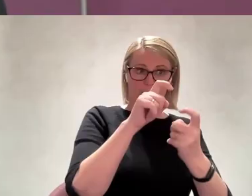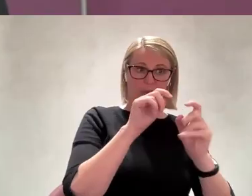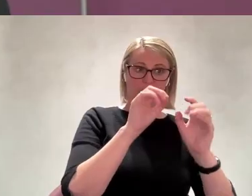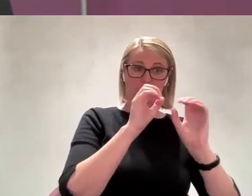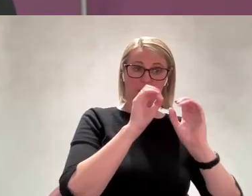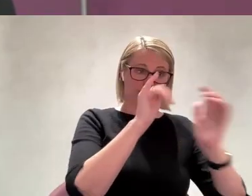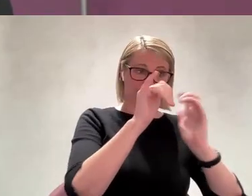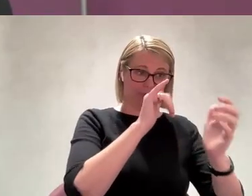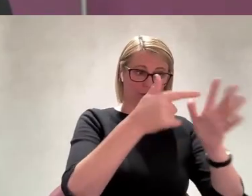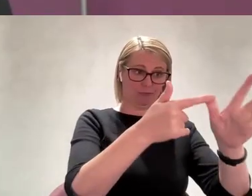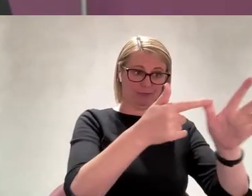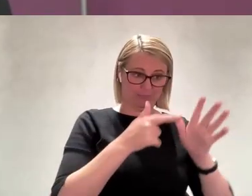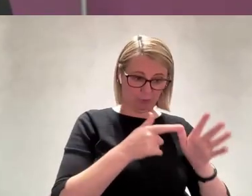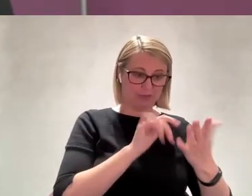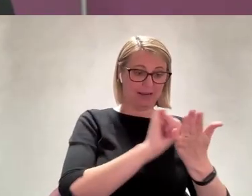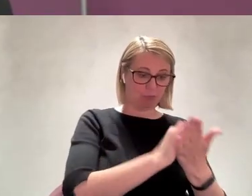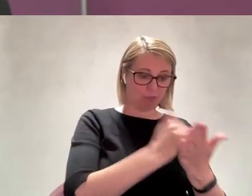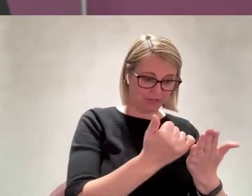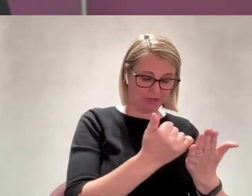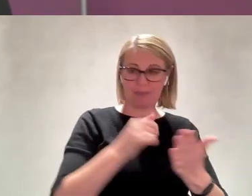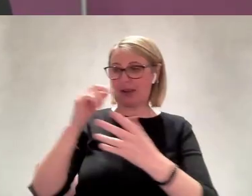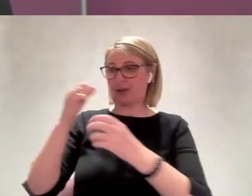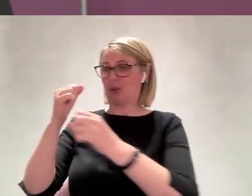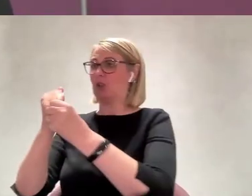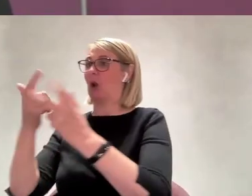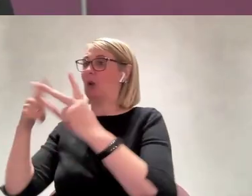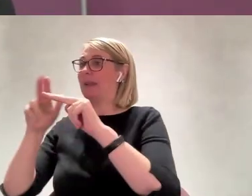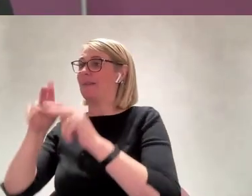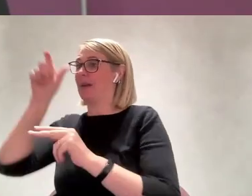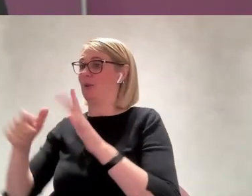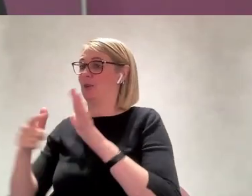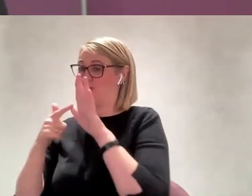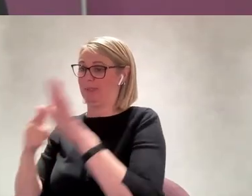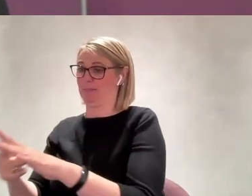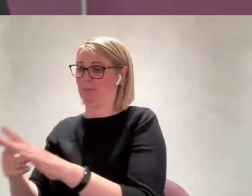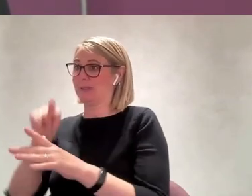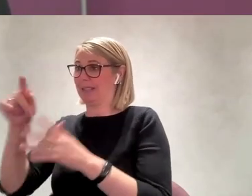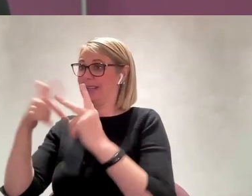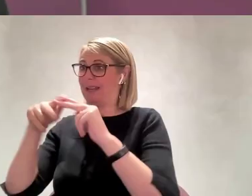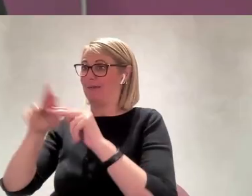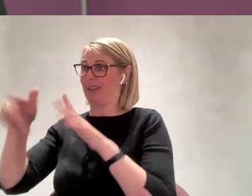and getting those responses back and printing them out so that as a person's responding to them, if the response is